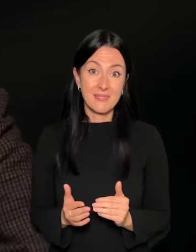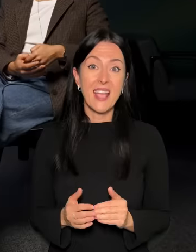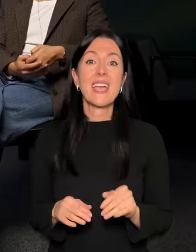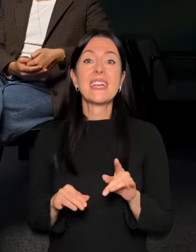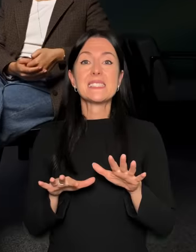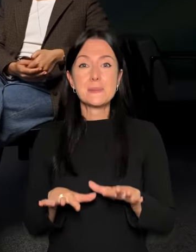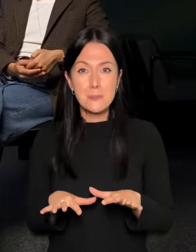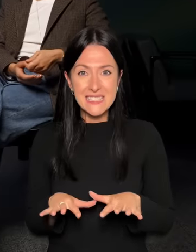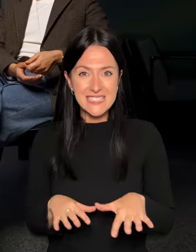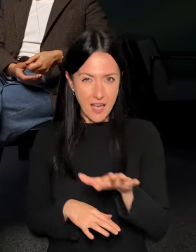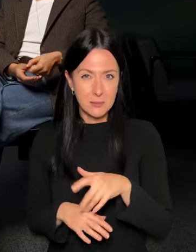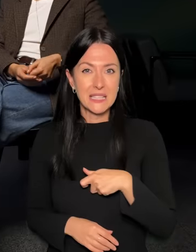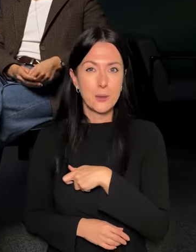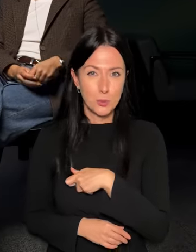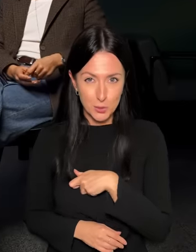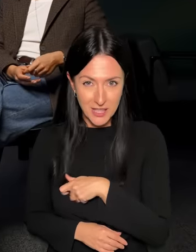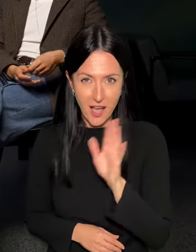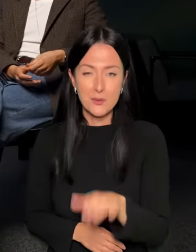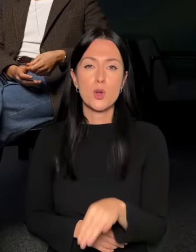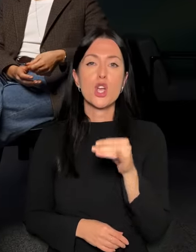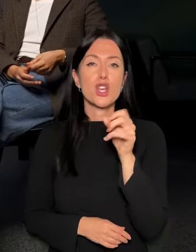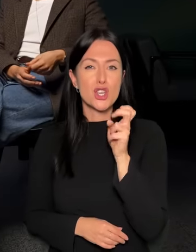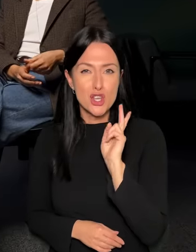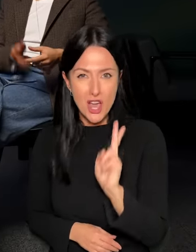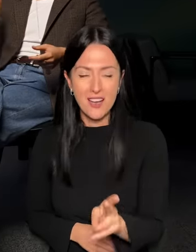And with local deputies. Engage in self-education.